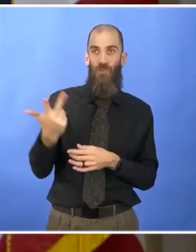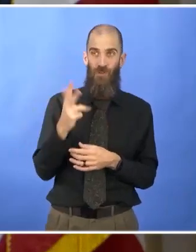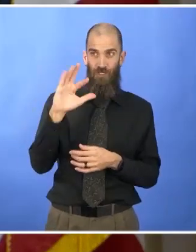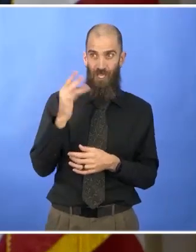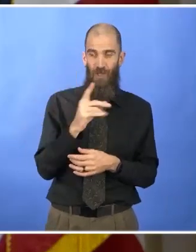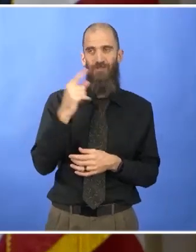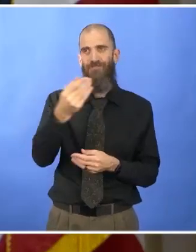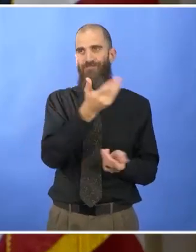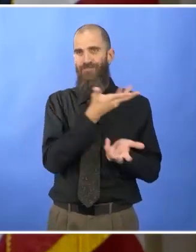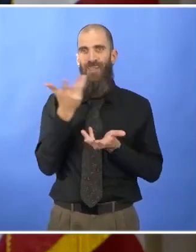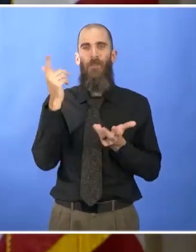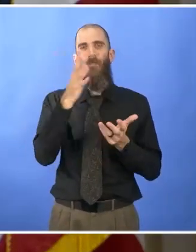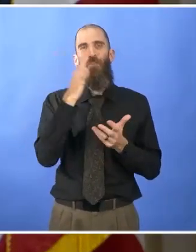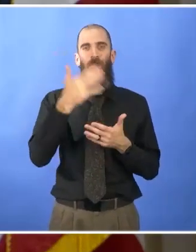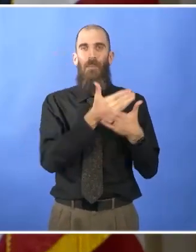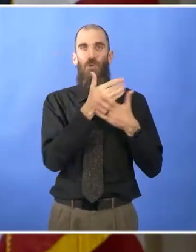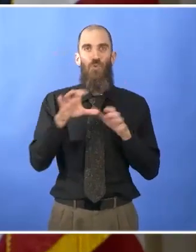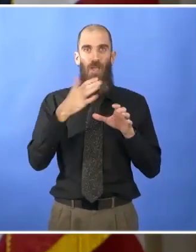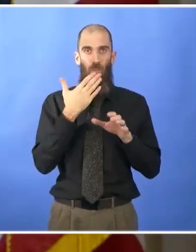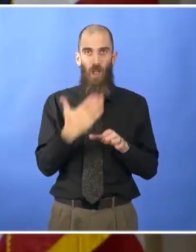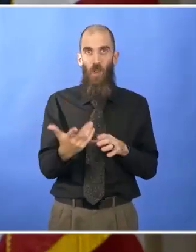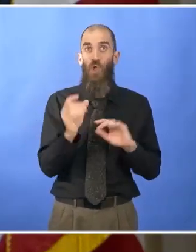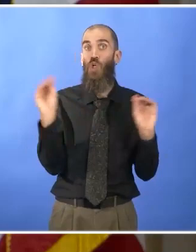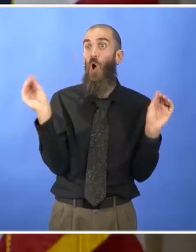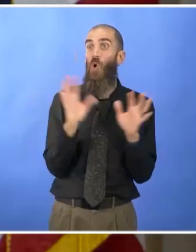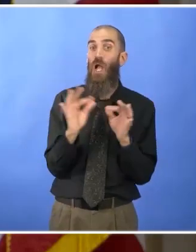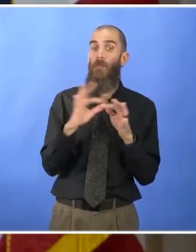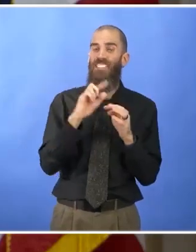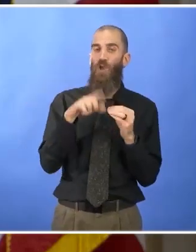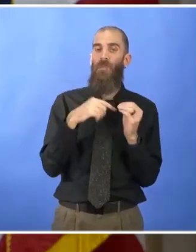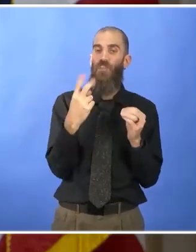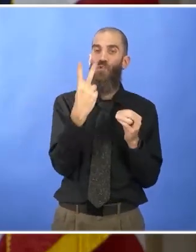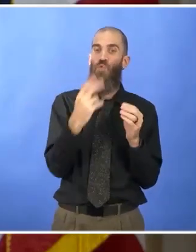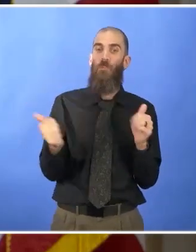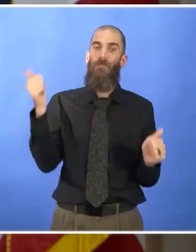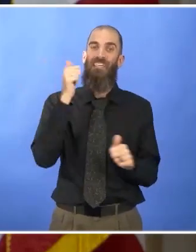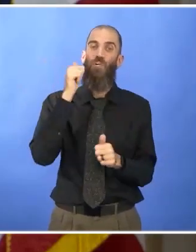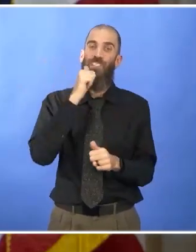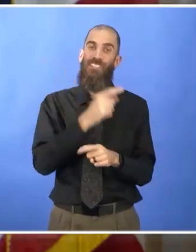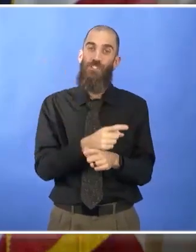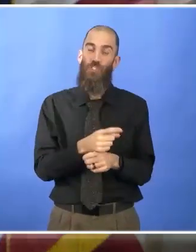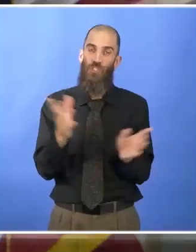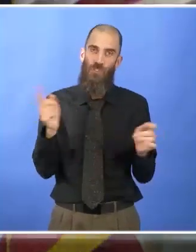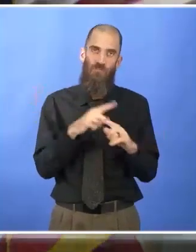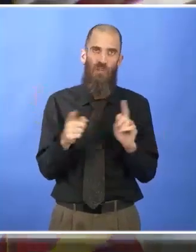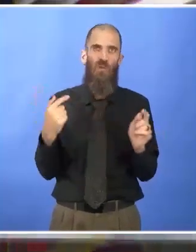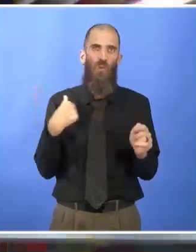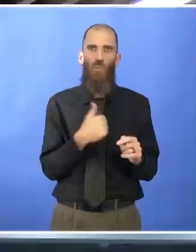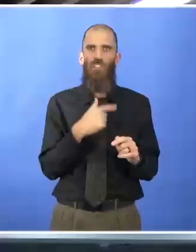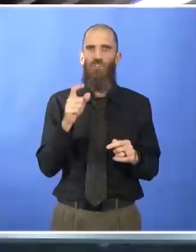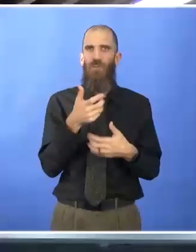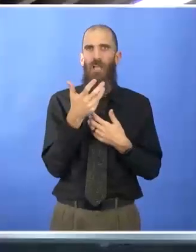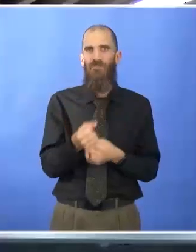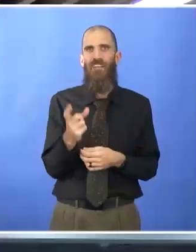WE HAVE NOT HEARD ANYTHING ABOUT HIS TWO BIG SISTERS, BUT WE BELIEVE THEY WILL GET ACCUSTOMED IN TIME.